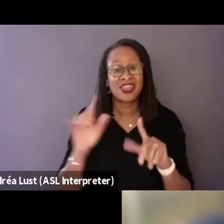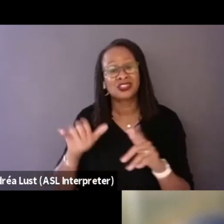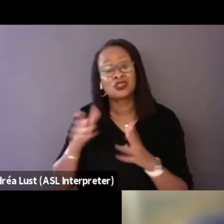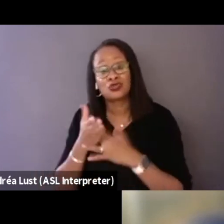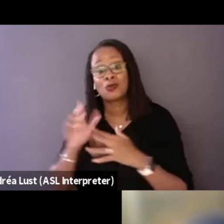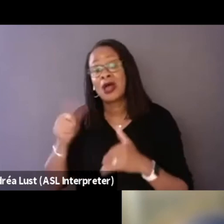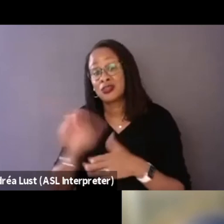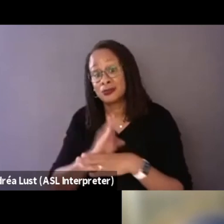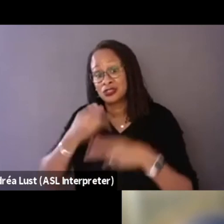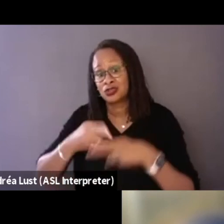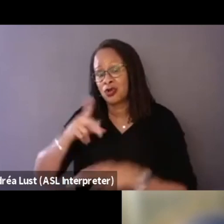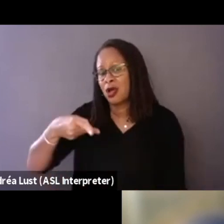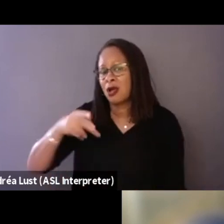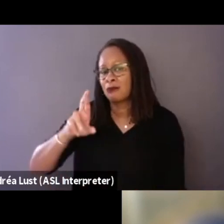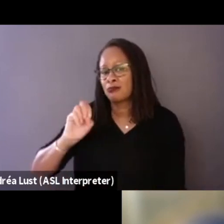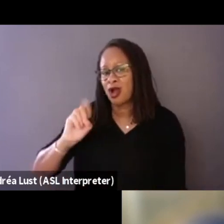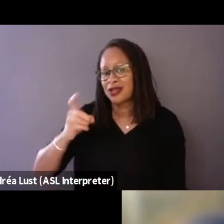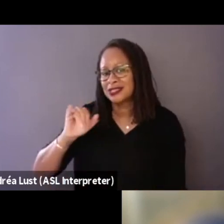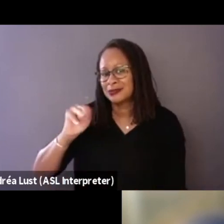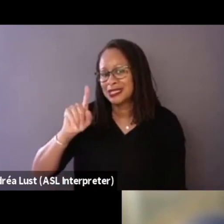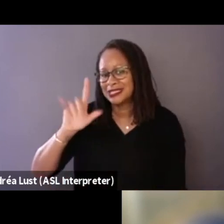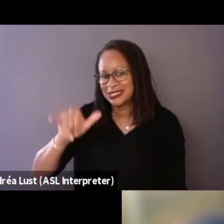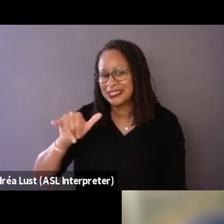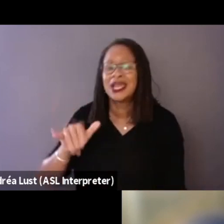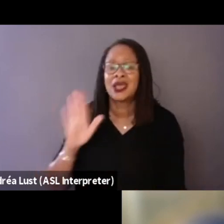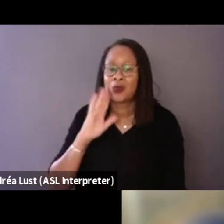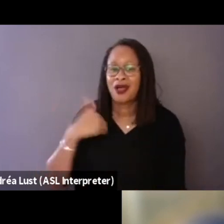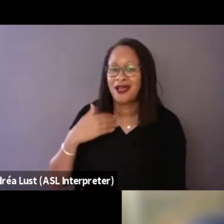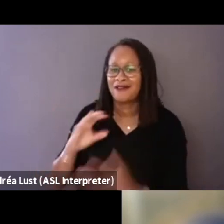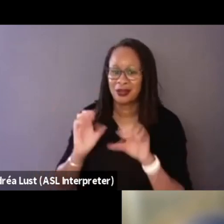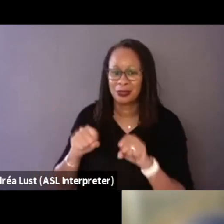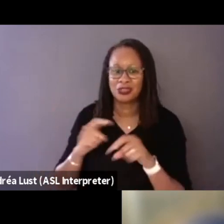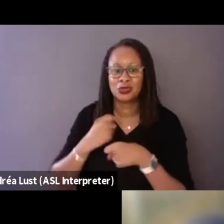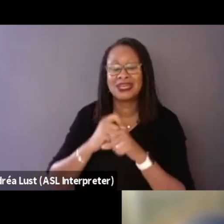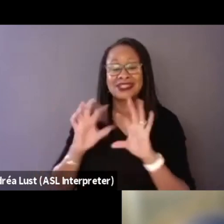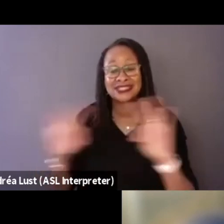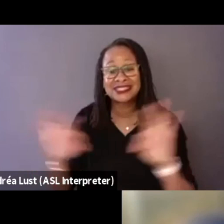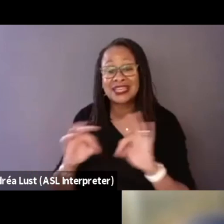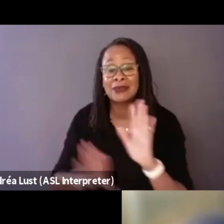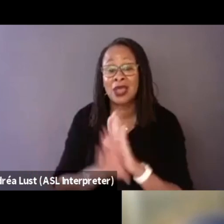and that ability to make a statement. We're developing a series